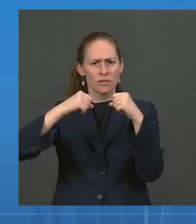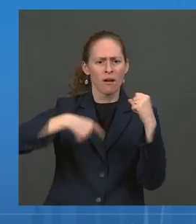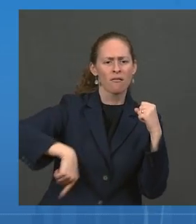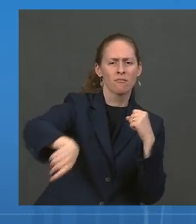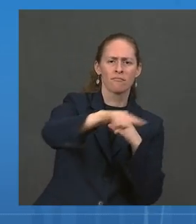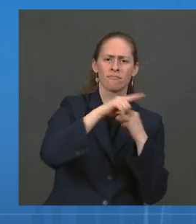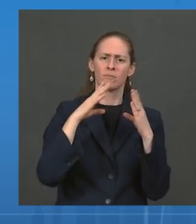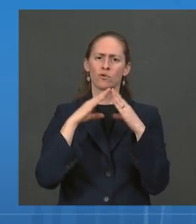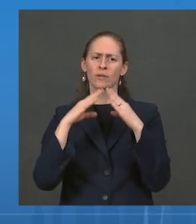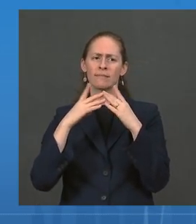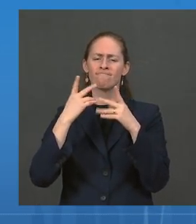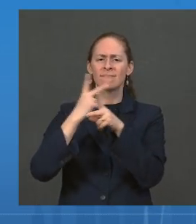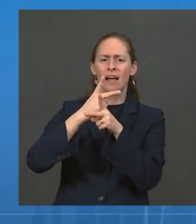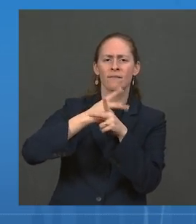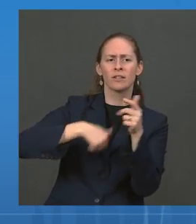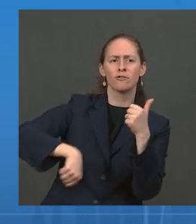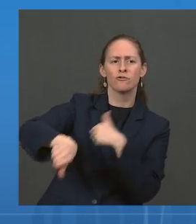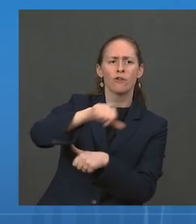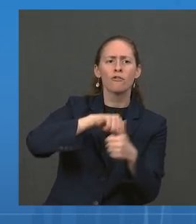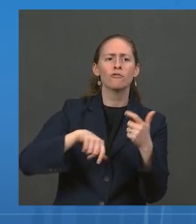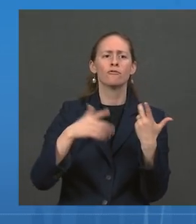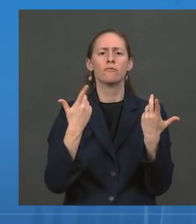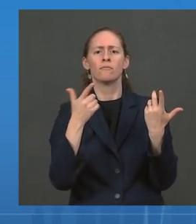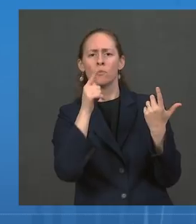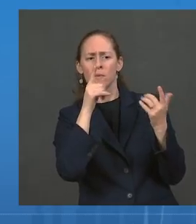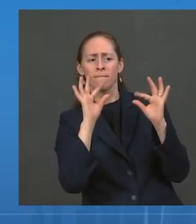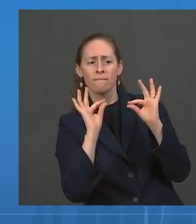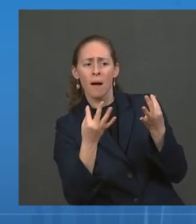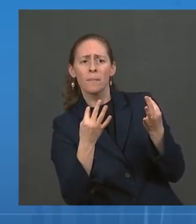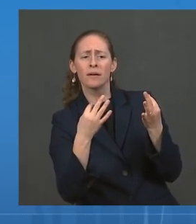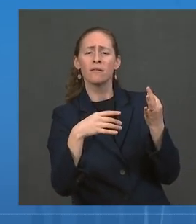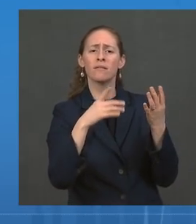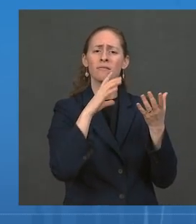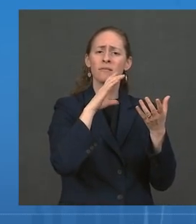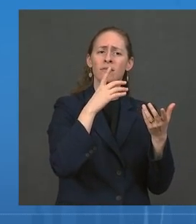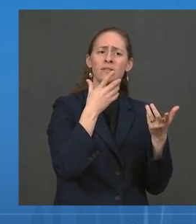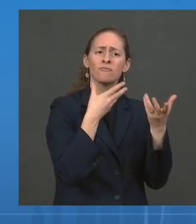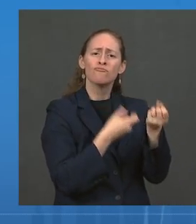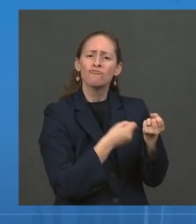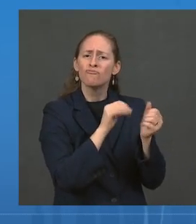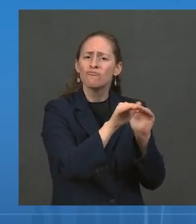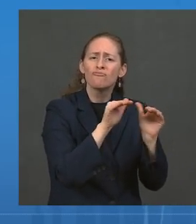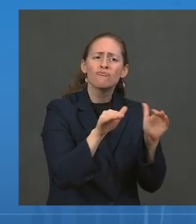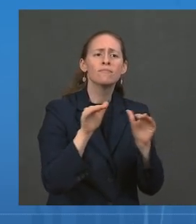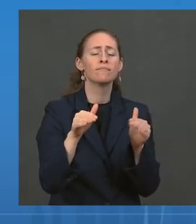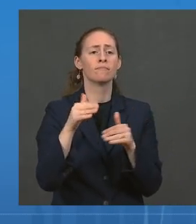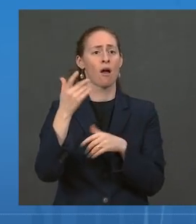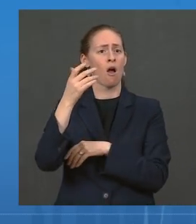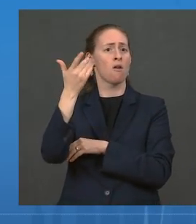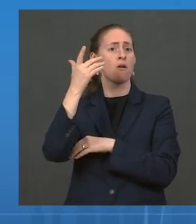just a few trusted family members and friends, or a few million people through our platform, we can all make an impact on the urgent issue.